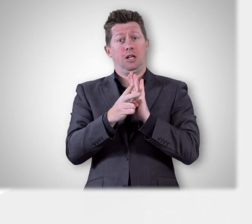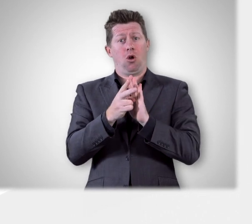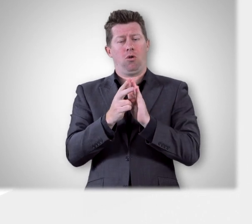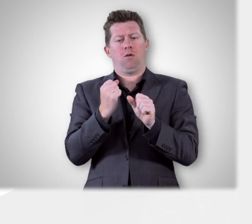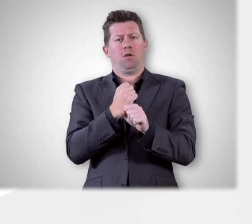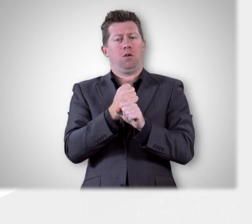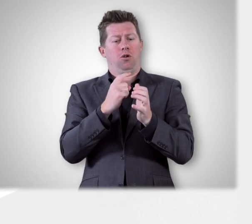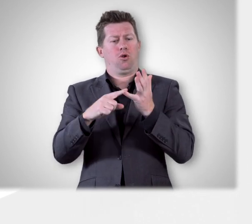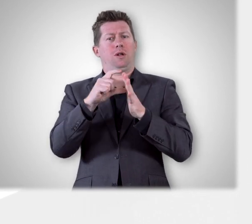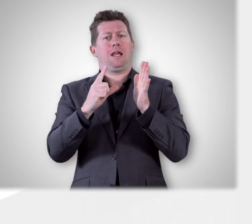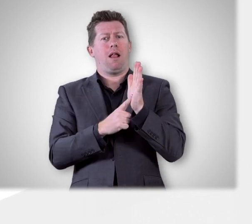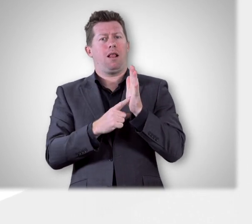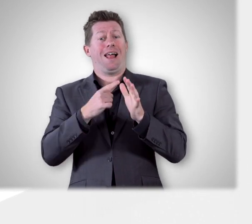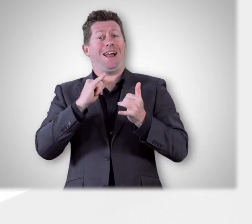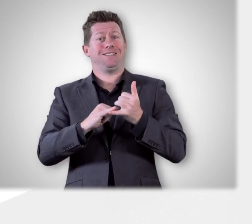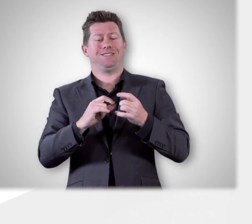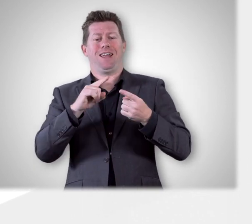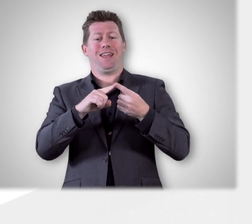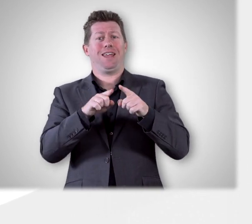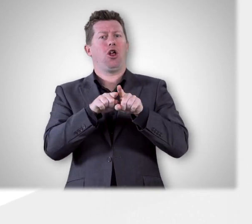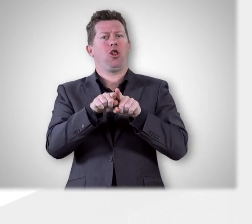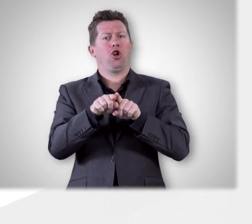Design for Learning in Tertiary Education e-learning resource.